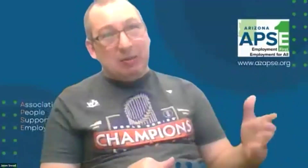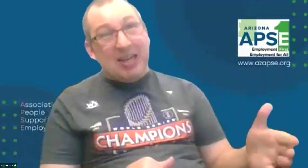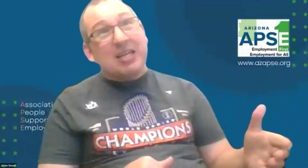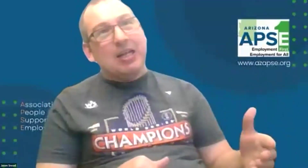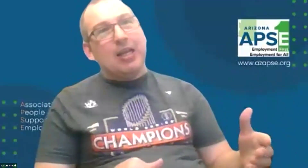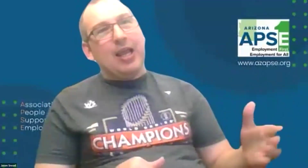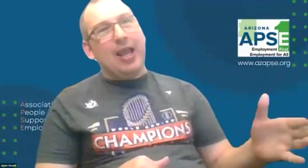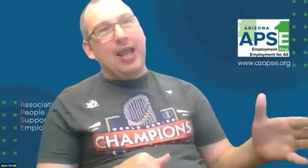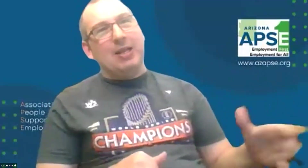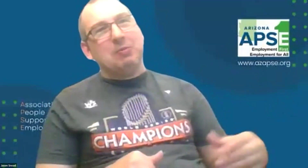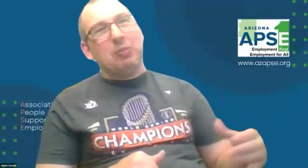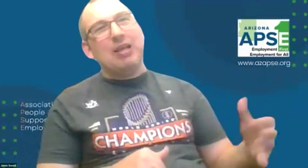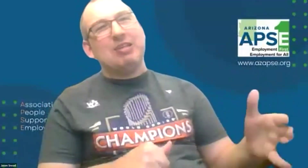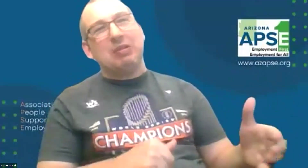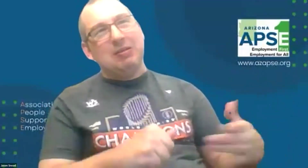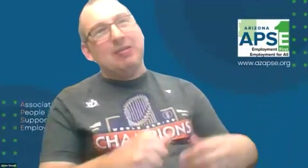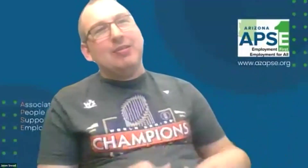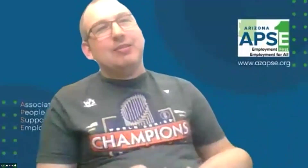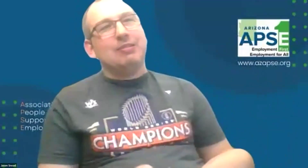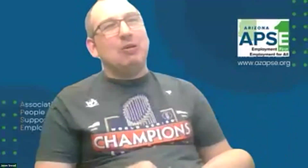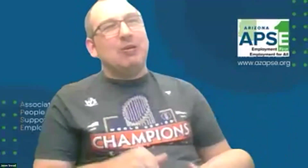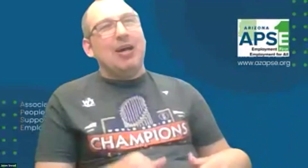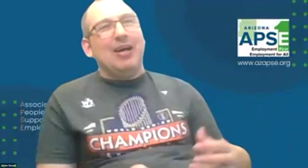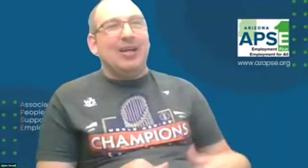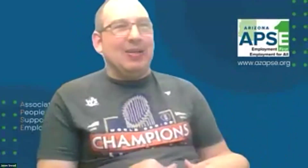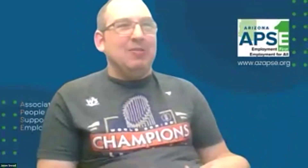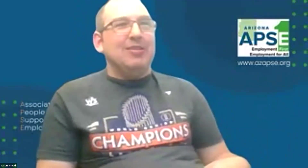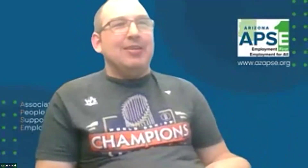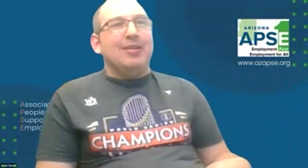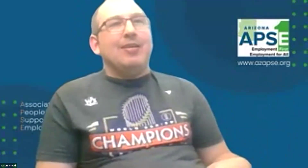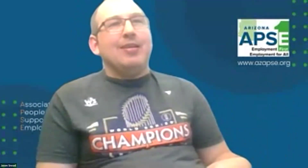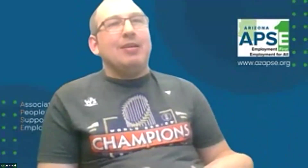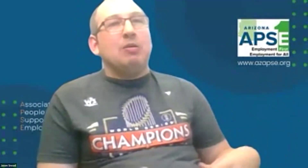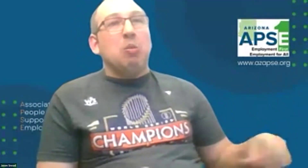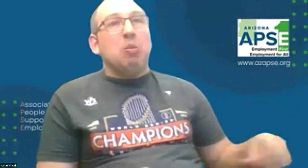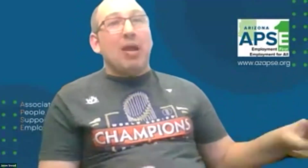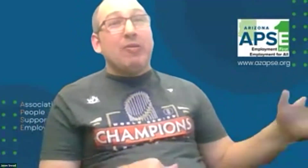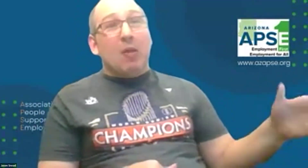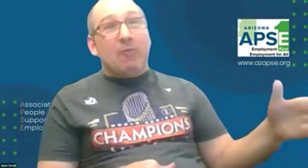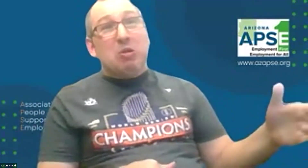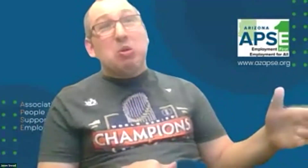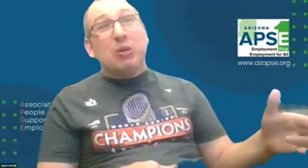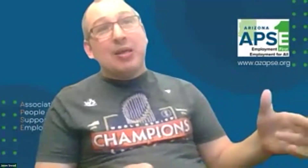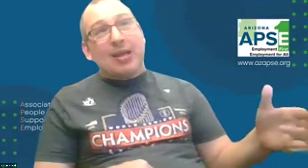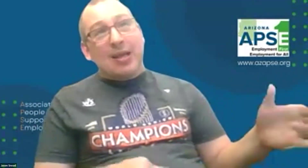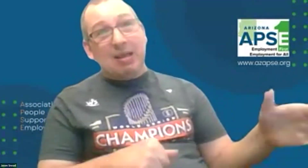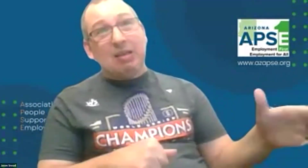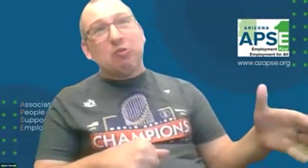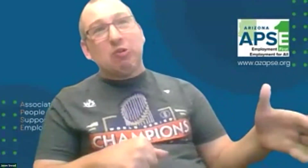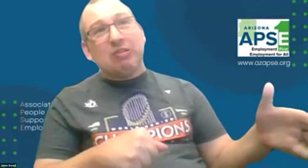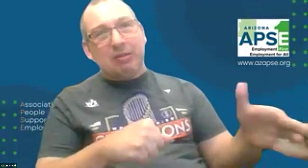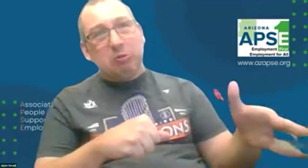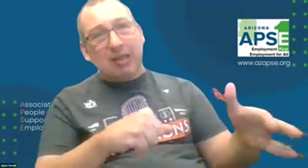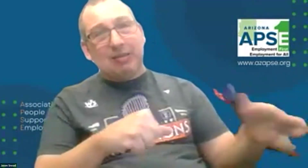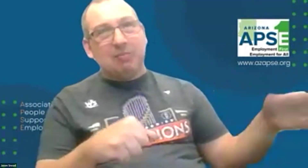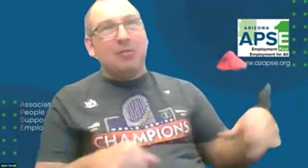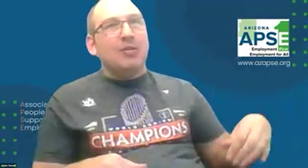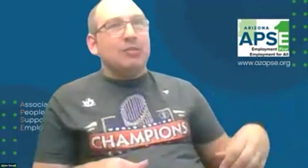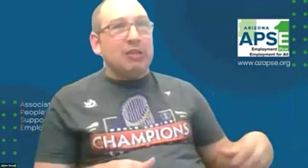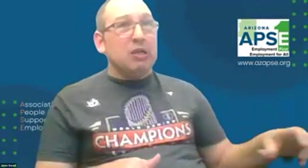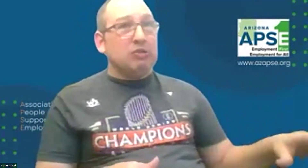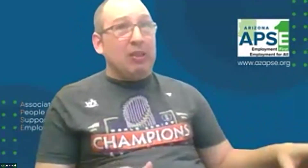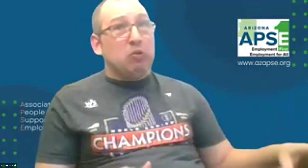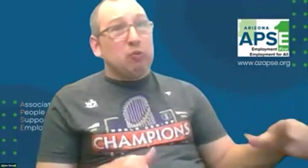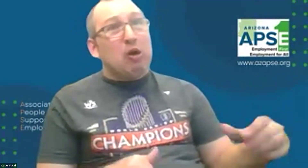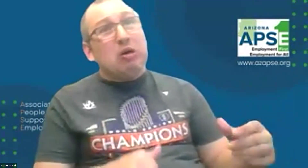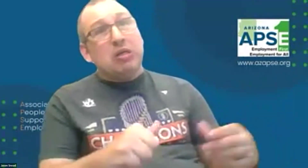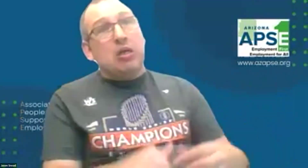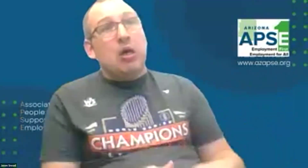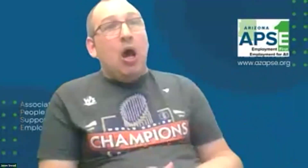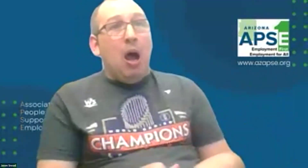ALDEAN AND BLAKE SHELTON. IF YOU KNOW ONE OF THE SONGS YOU CAN PUT THAT IN AS WELL